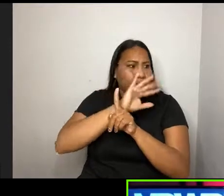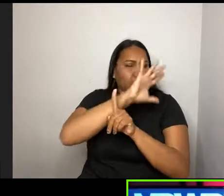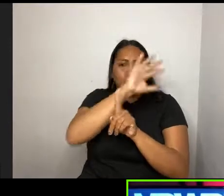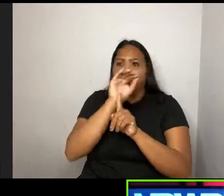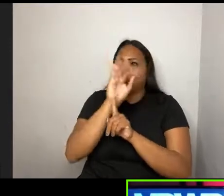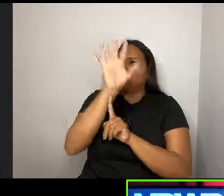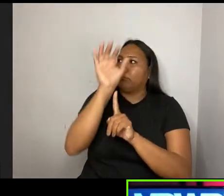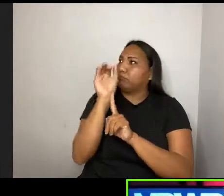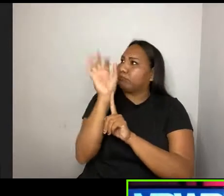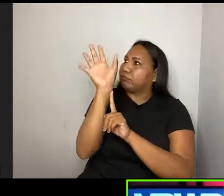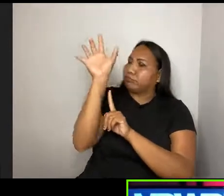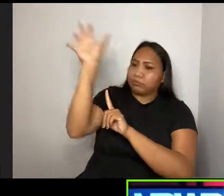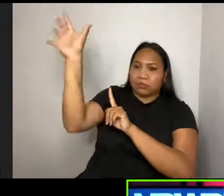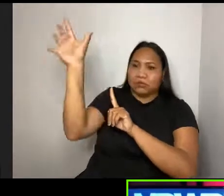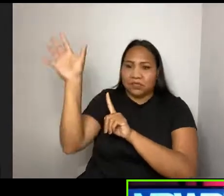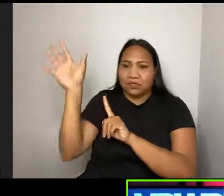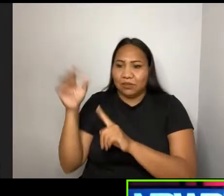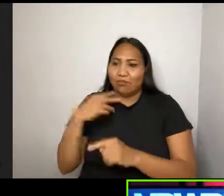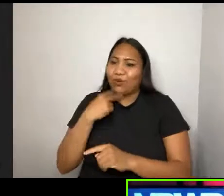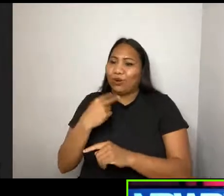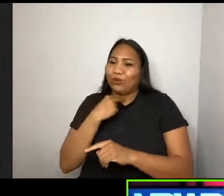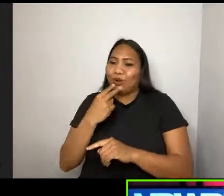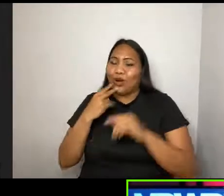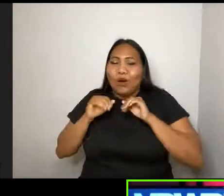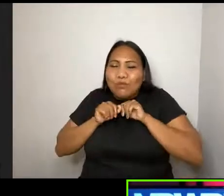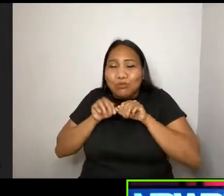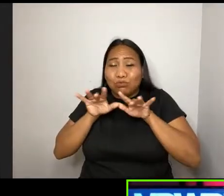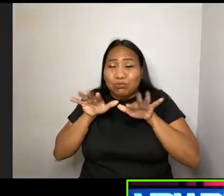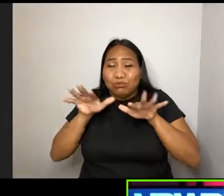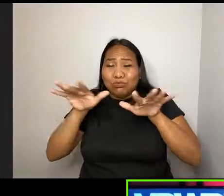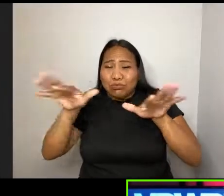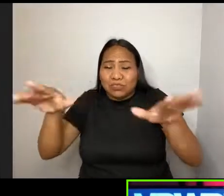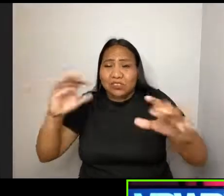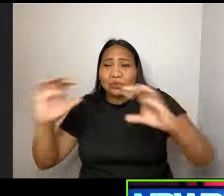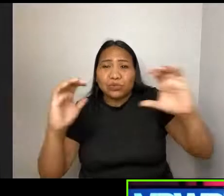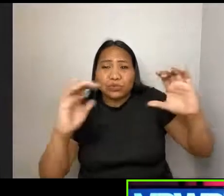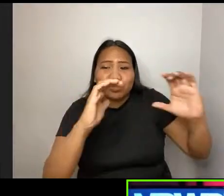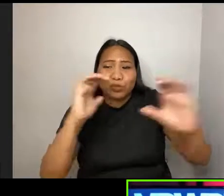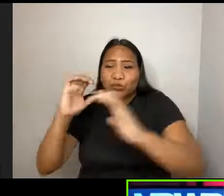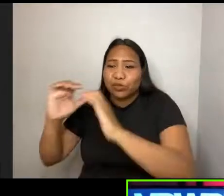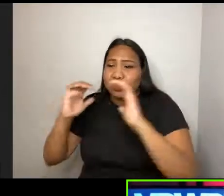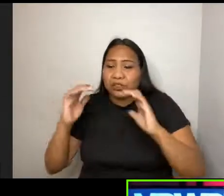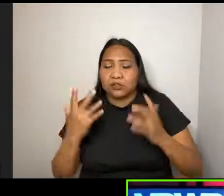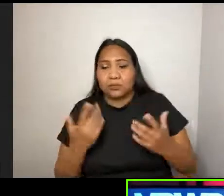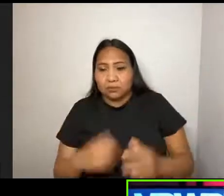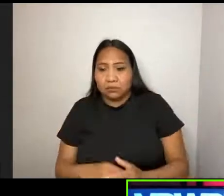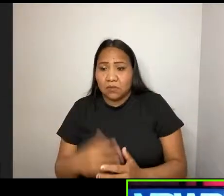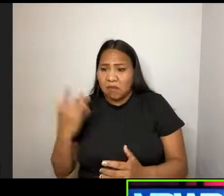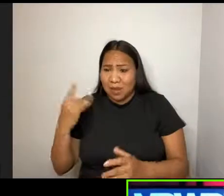When it comes to media companies, typically what happens is the person of color, if they are Black